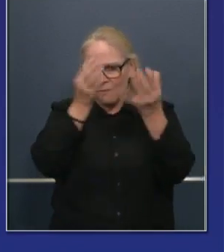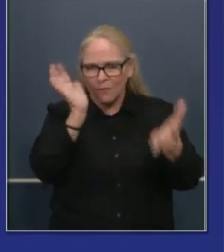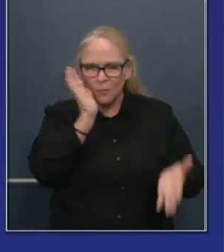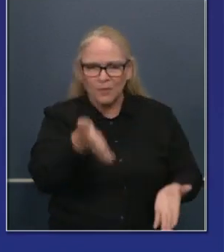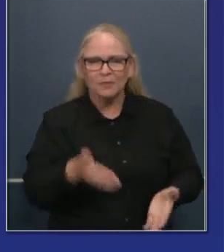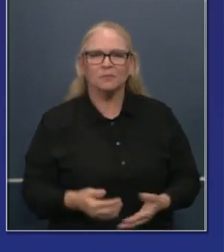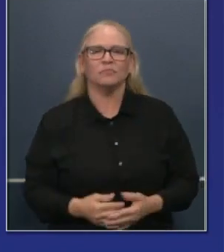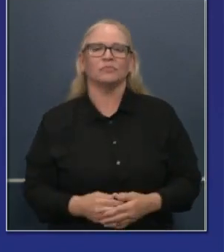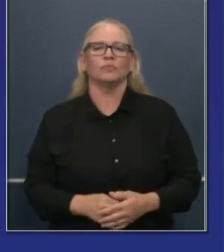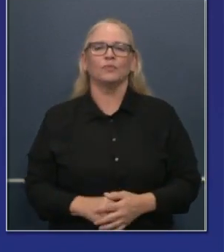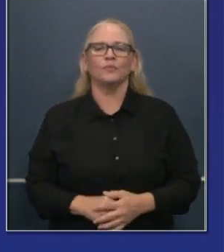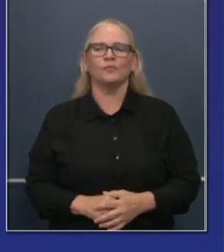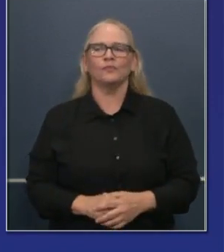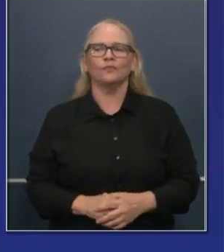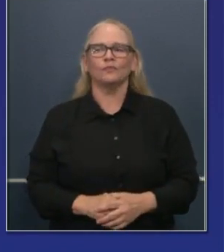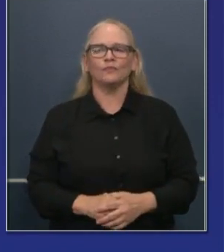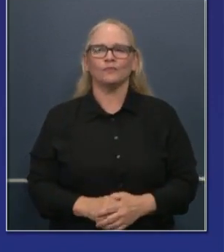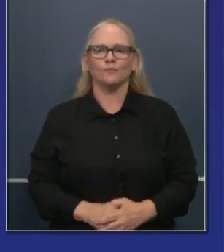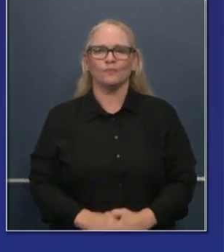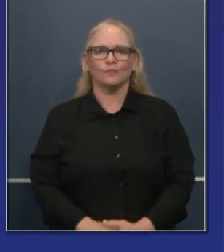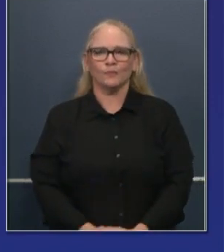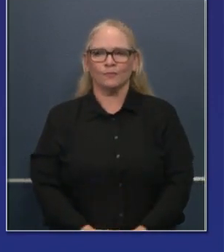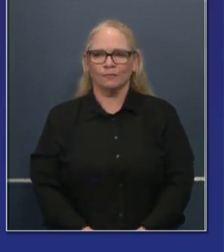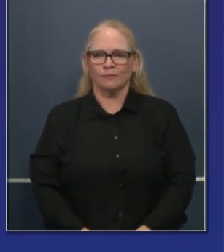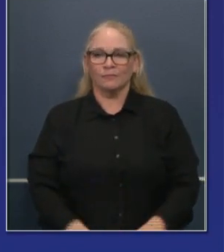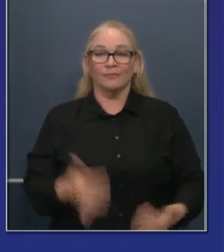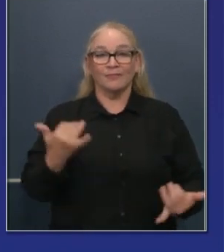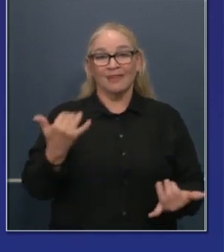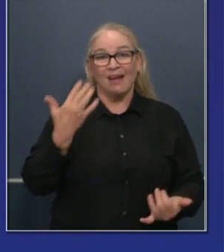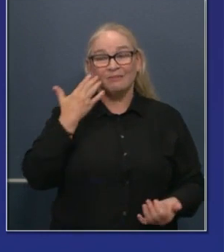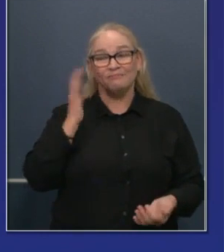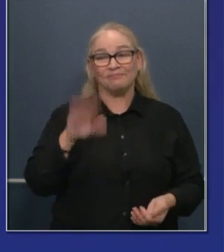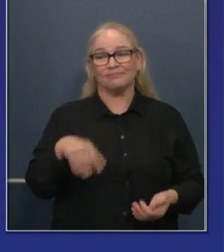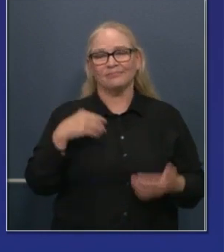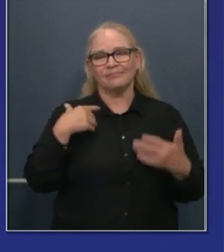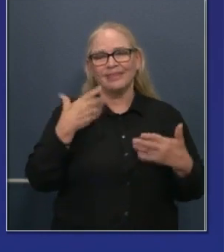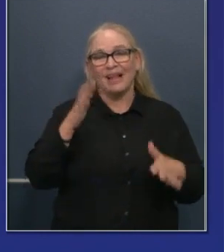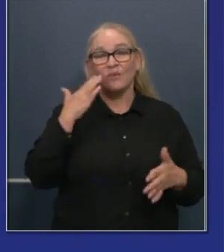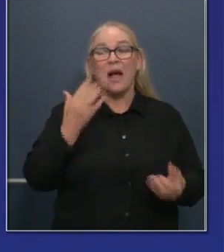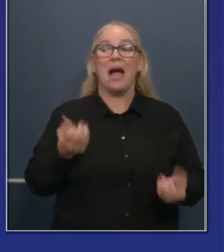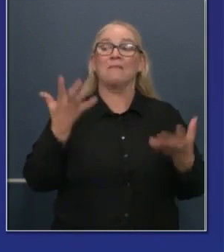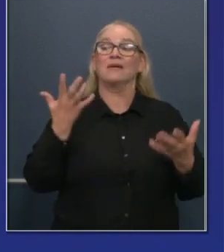TO UPDATING YOU ON PROGRESS IN THOSE AREAS VERY SOON.